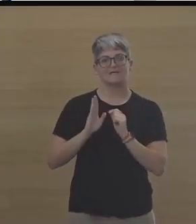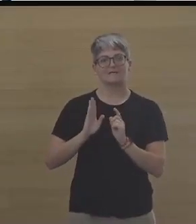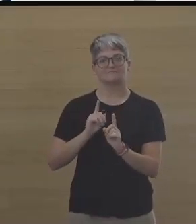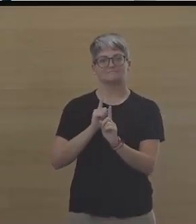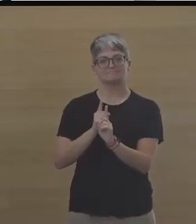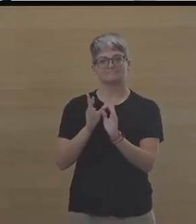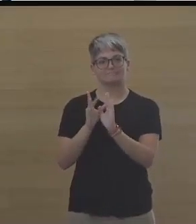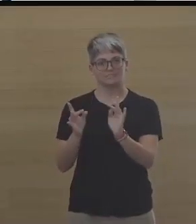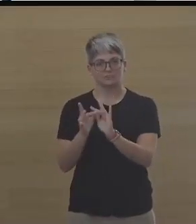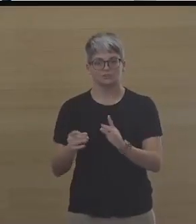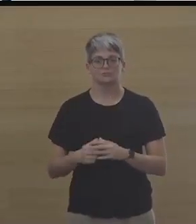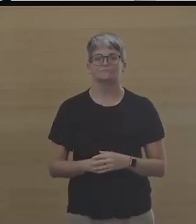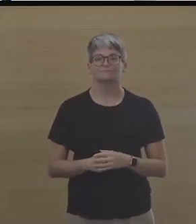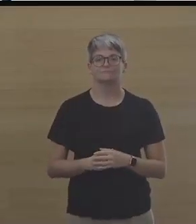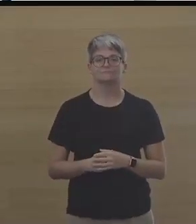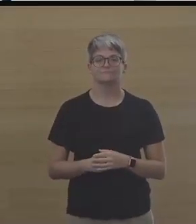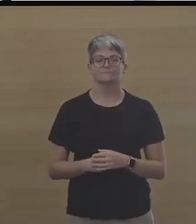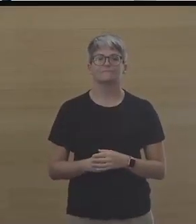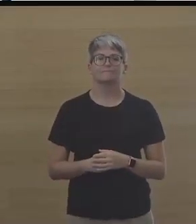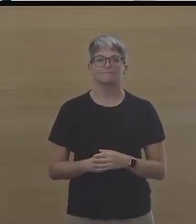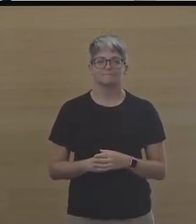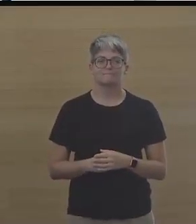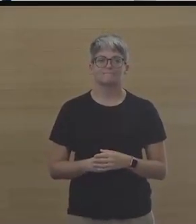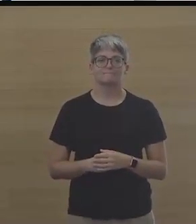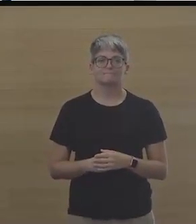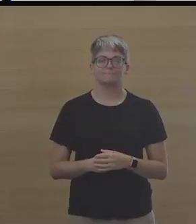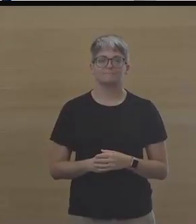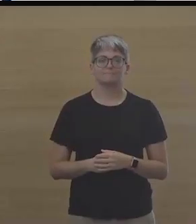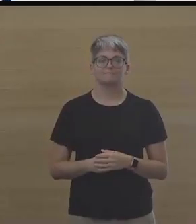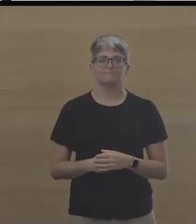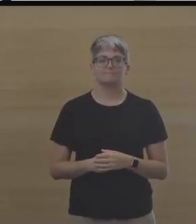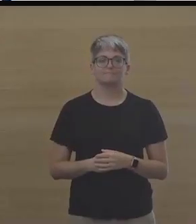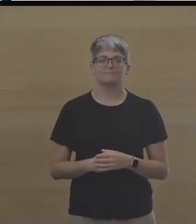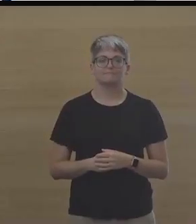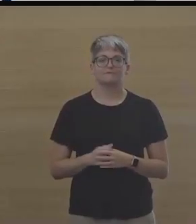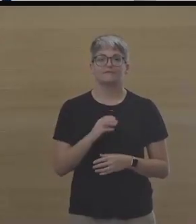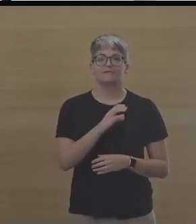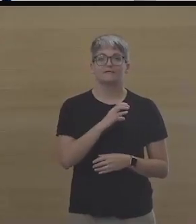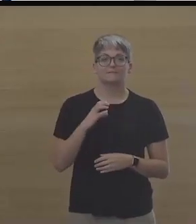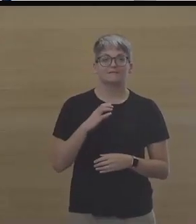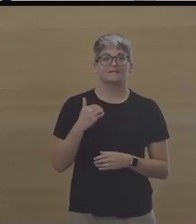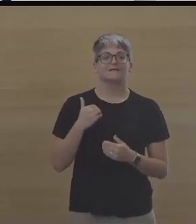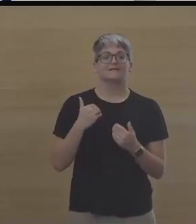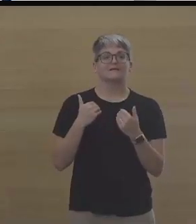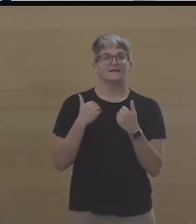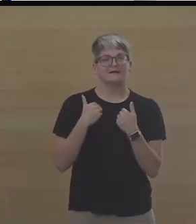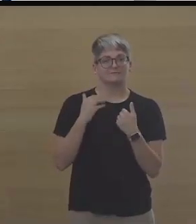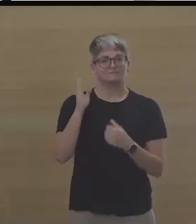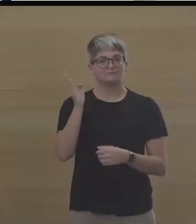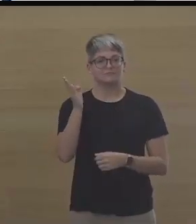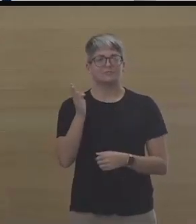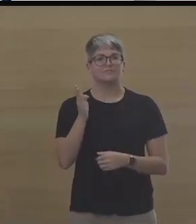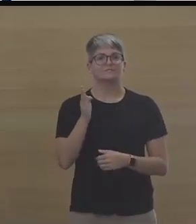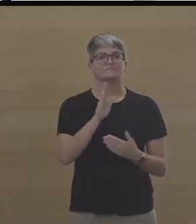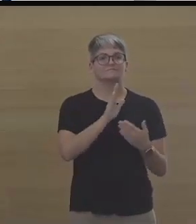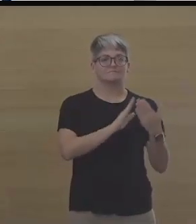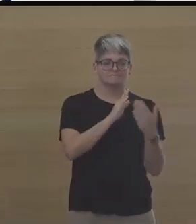The committee presents both in person and virtually across